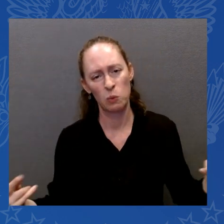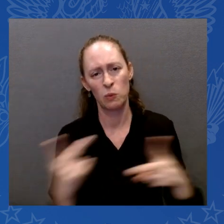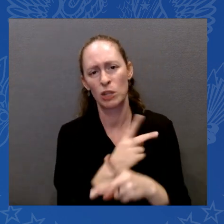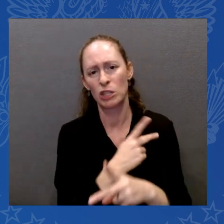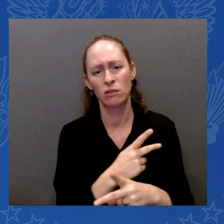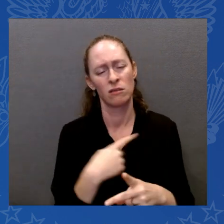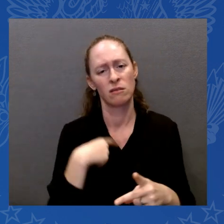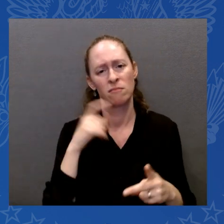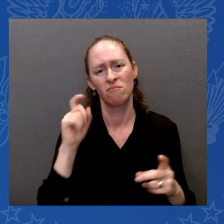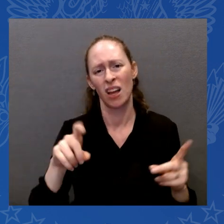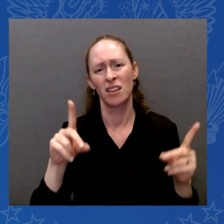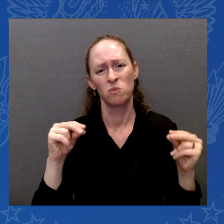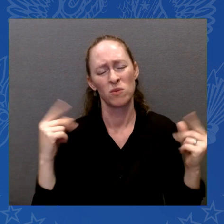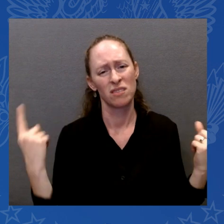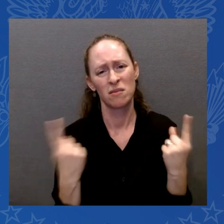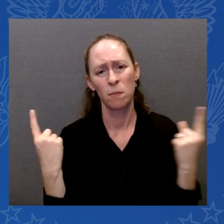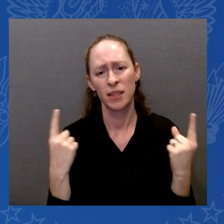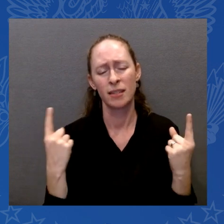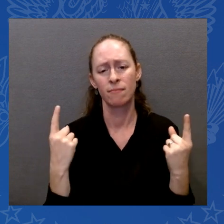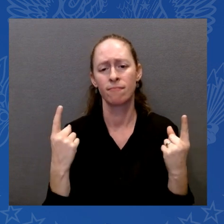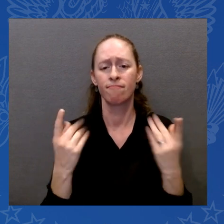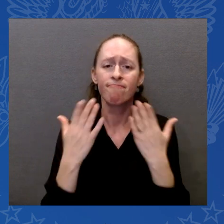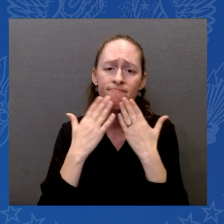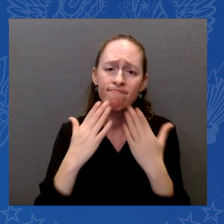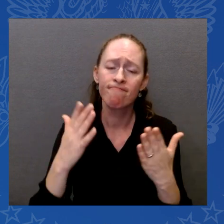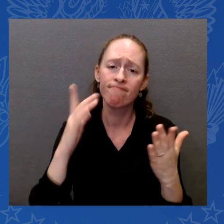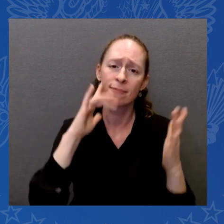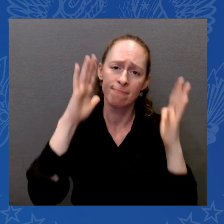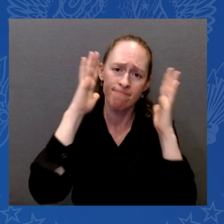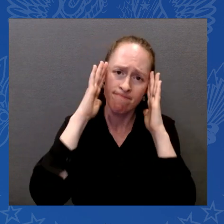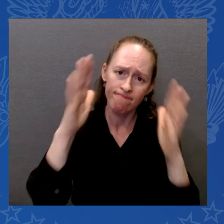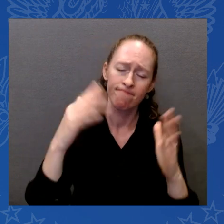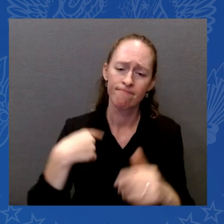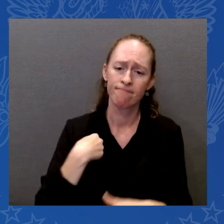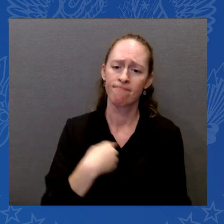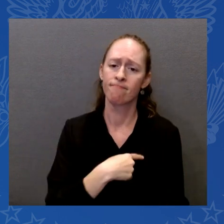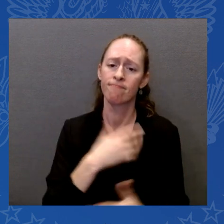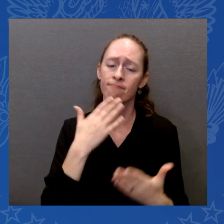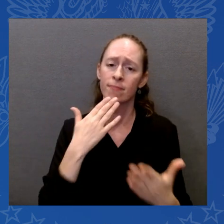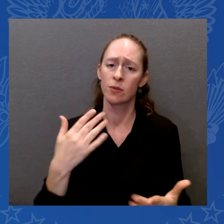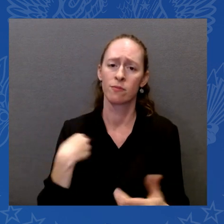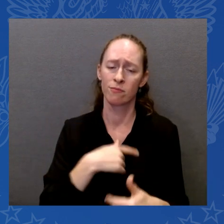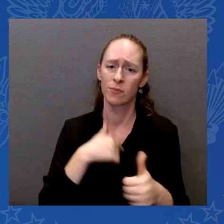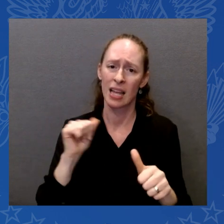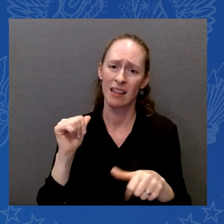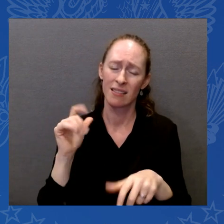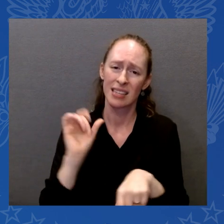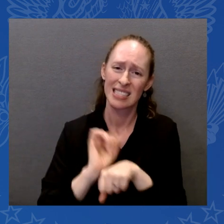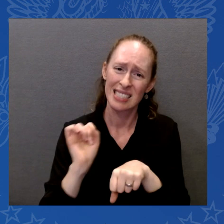and for working with us to move this issue forward. Ms. Klein: Thank you so much to all of you.